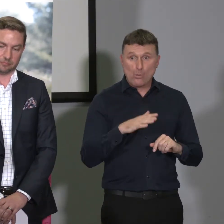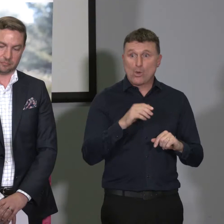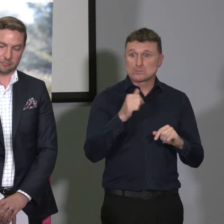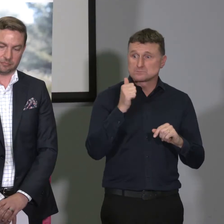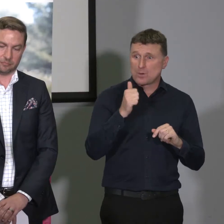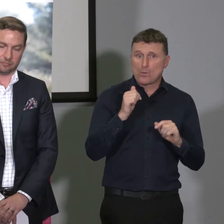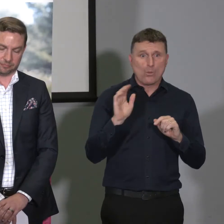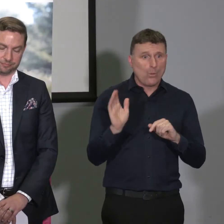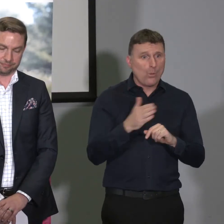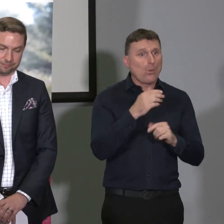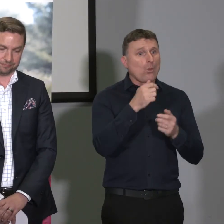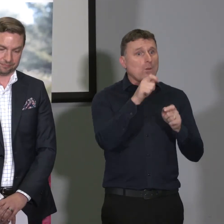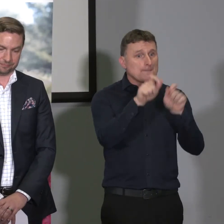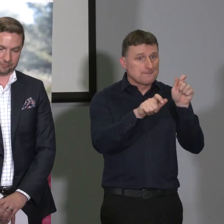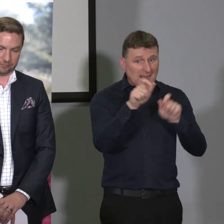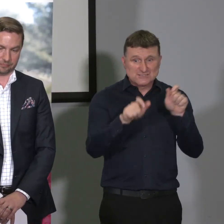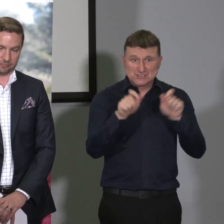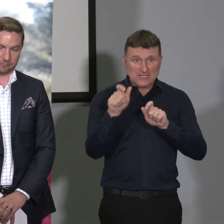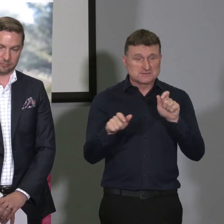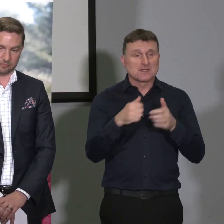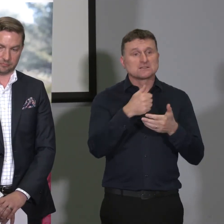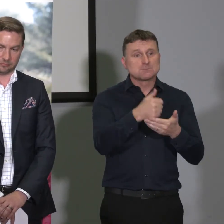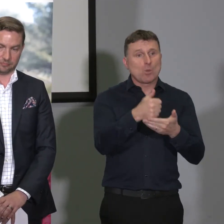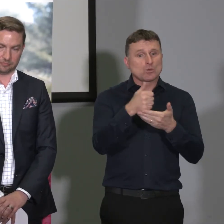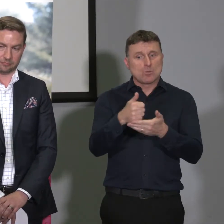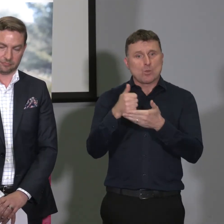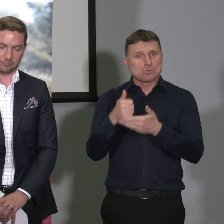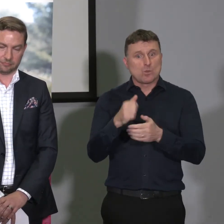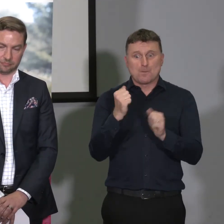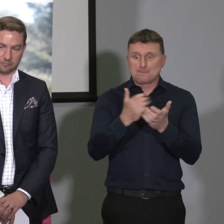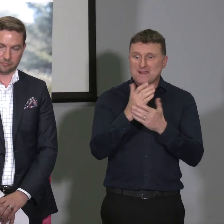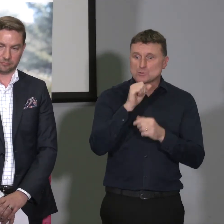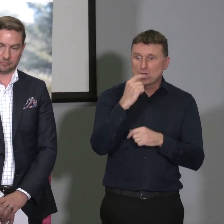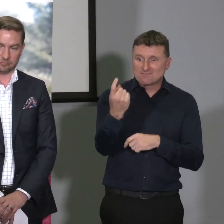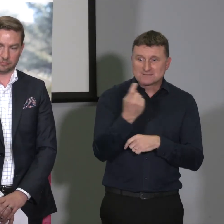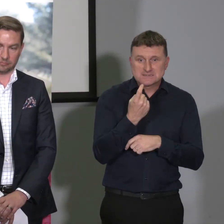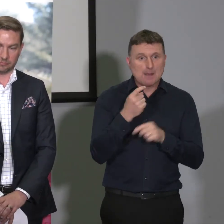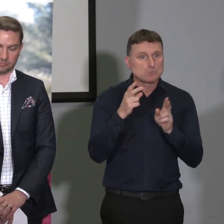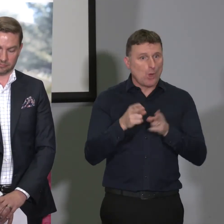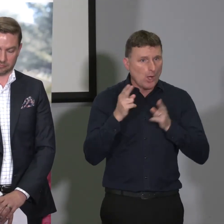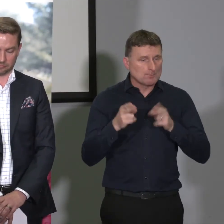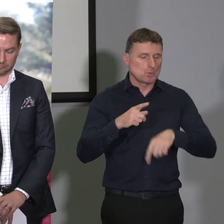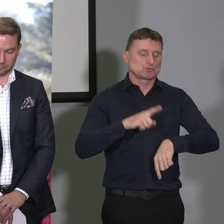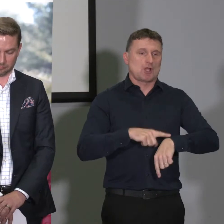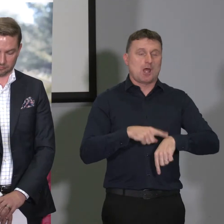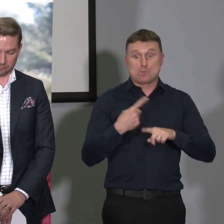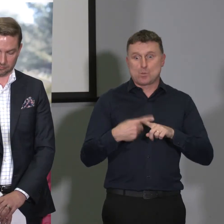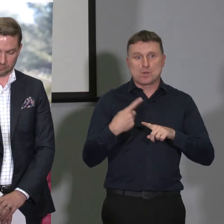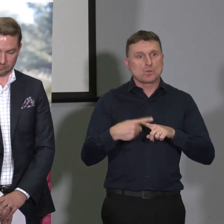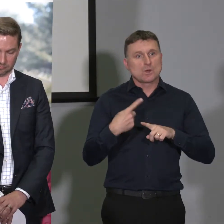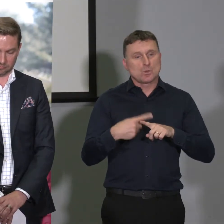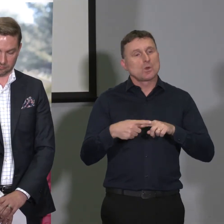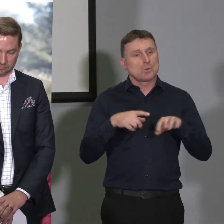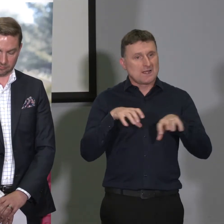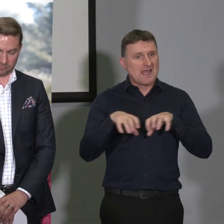to be supporting every patient to ensure that they get timely